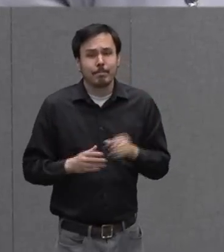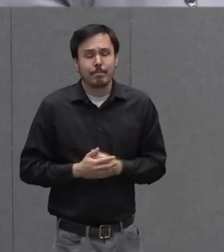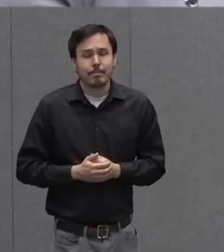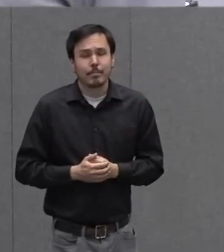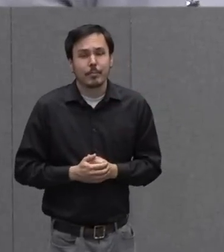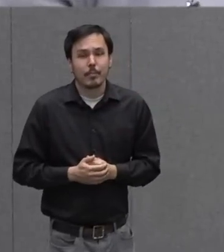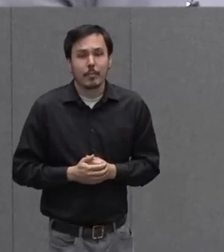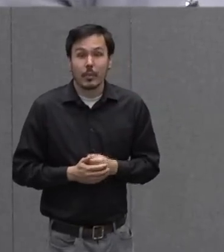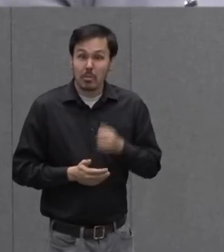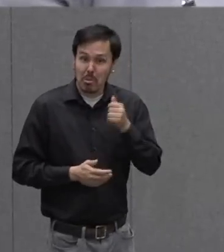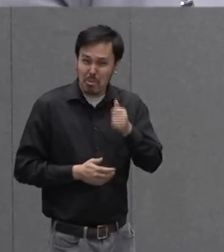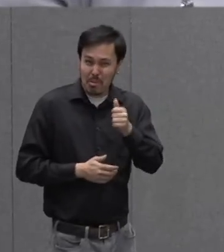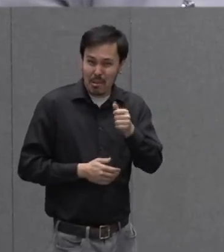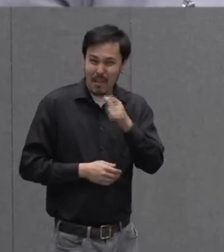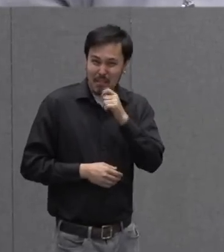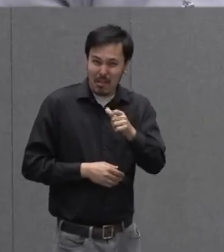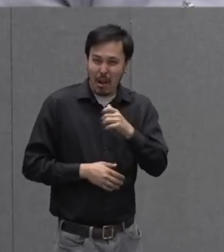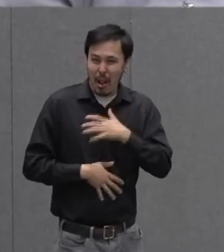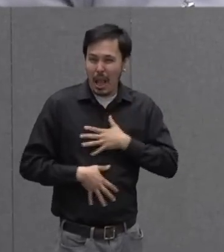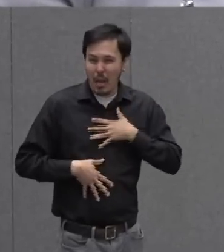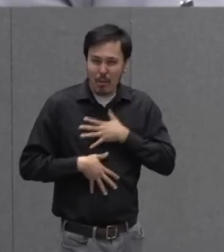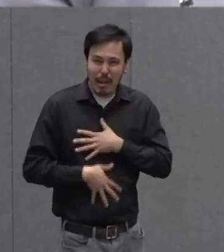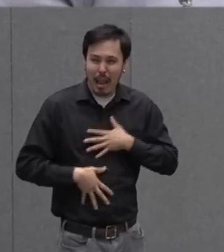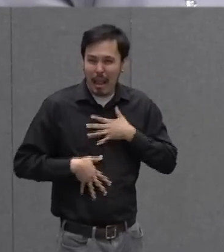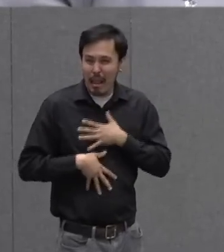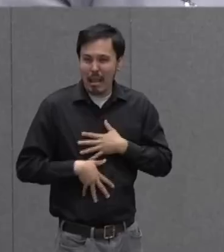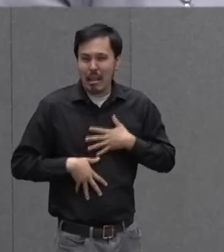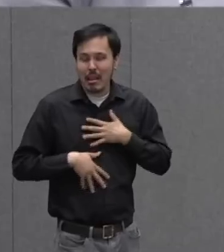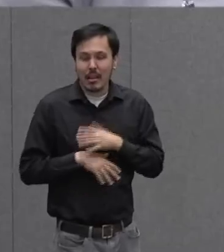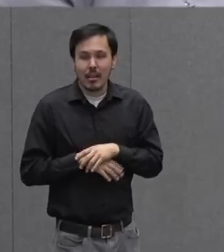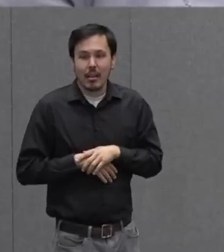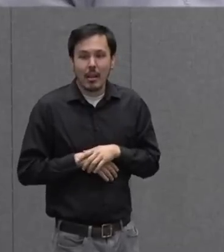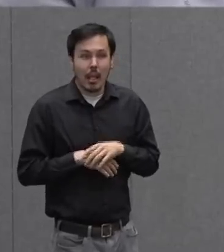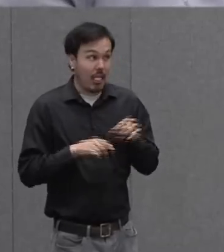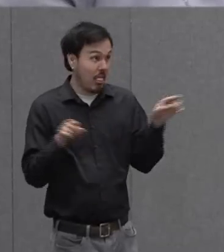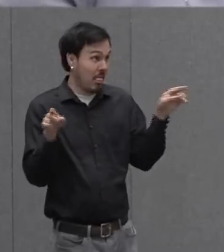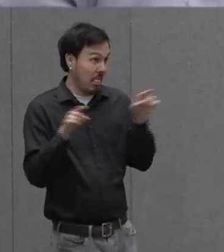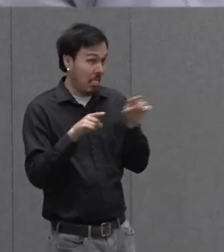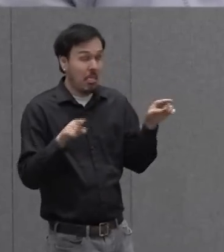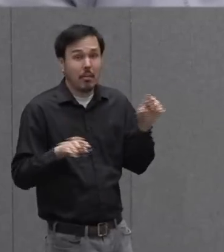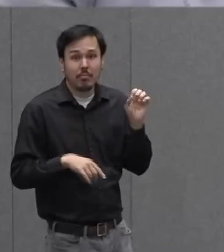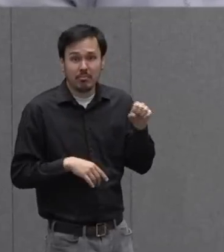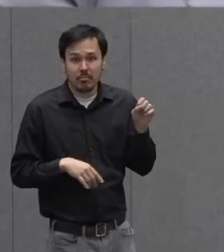Are you not entertained? They were entertained.